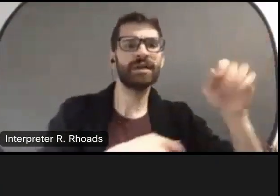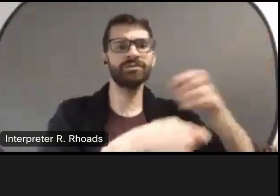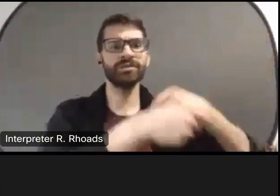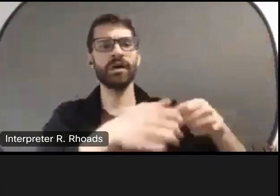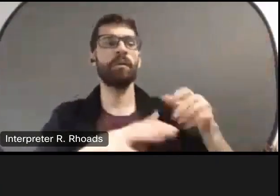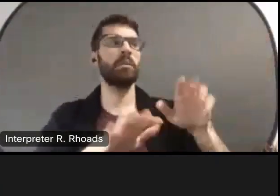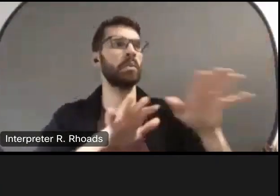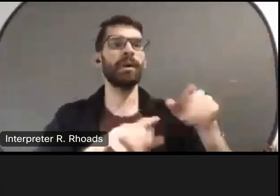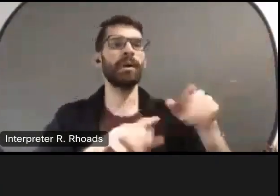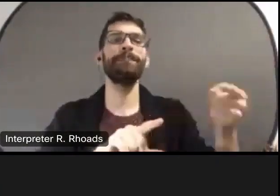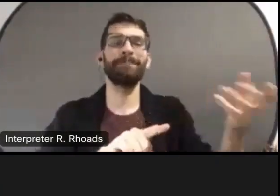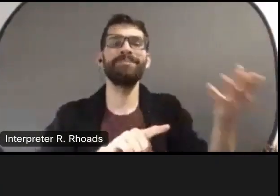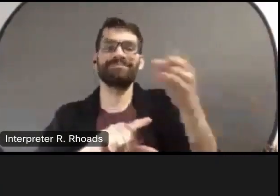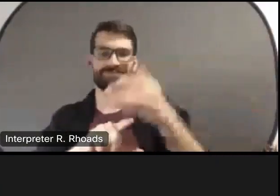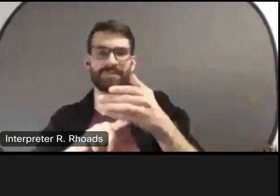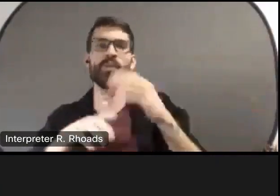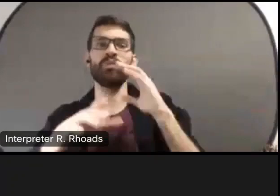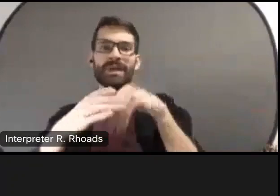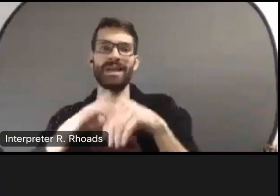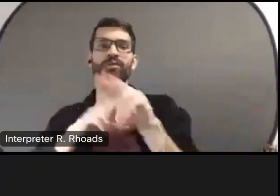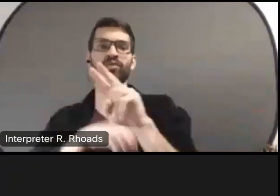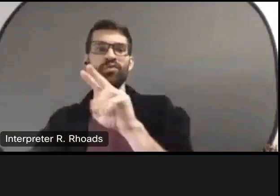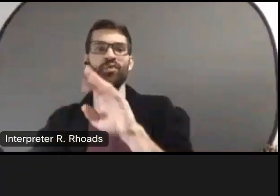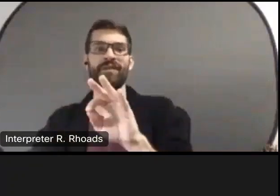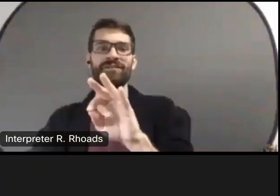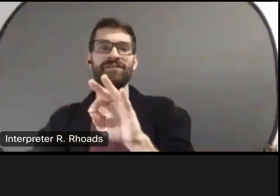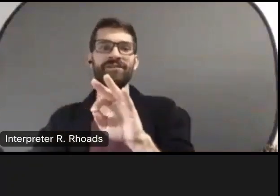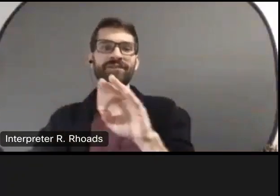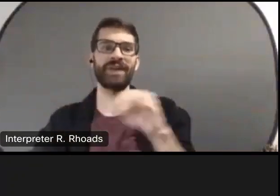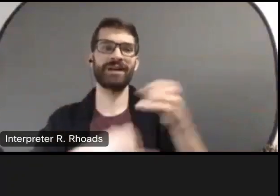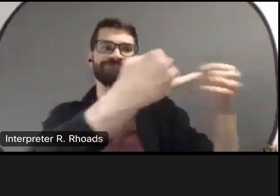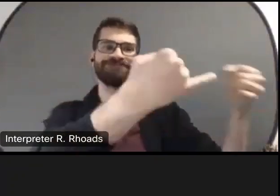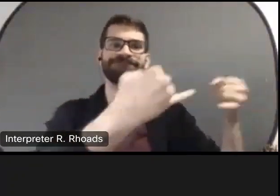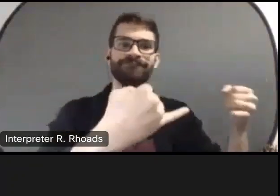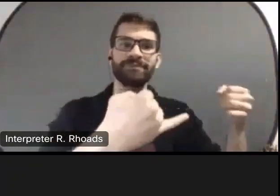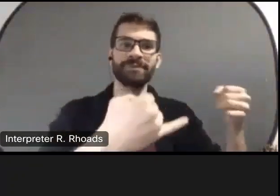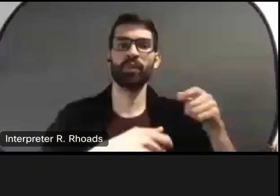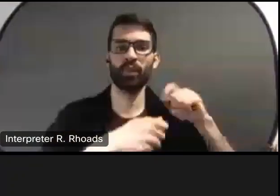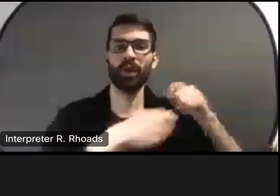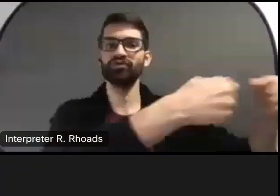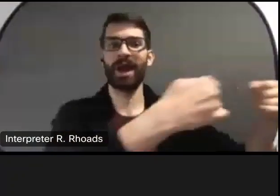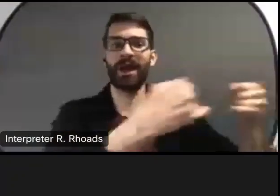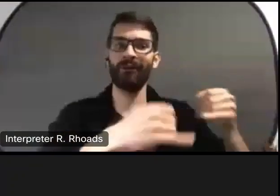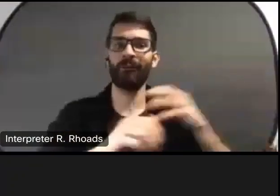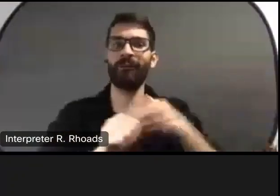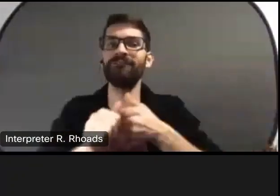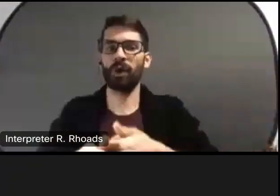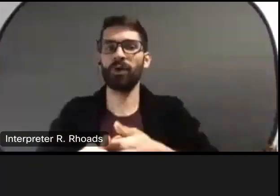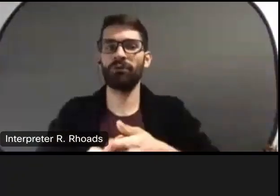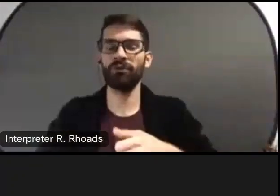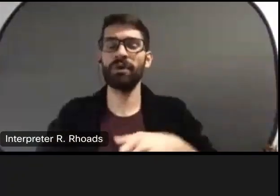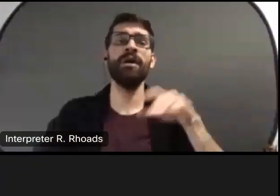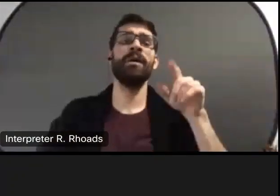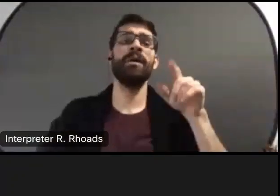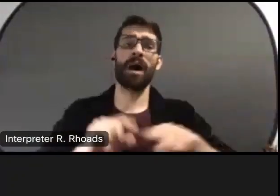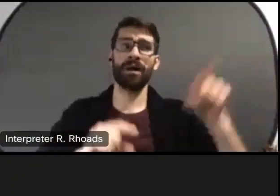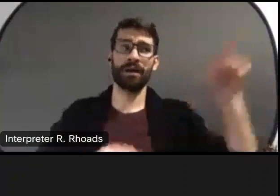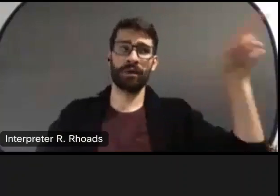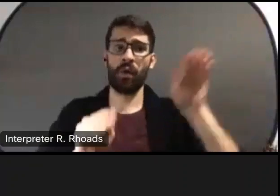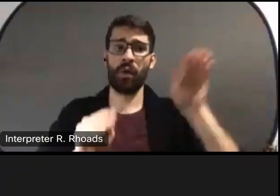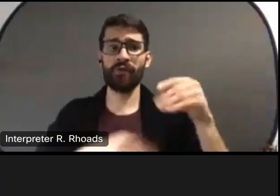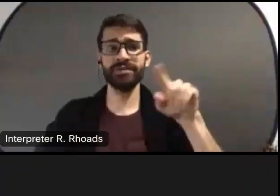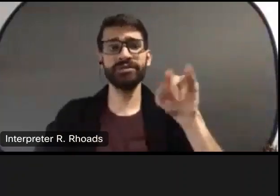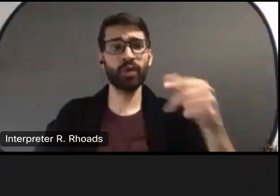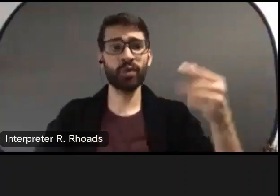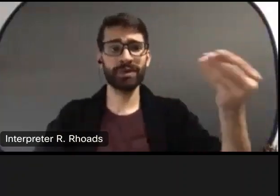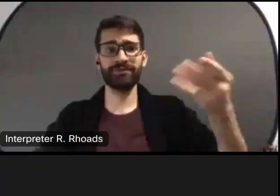to 2F. The notifications that we've been getting from the Office of Zoning have indicated those